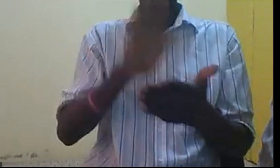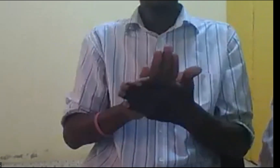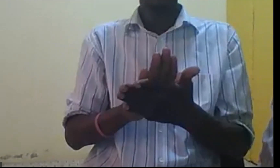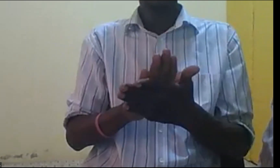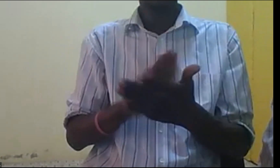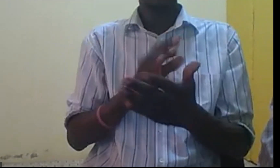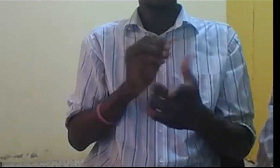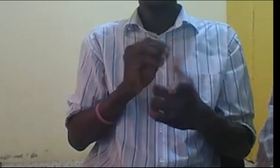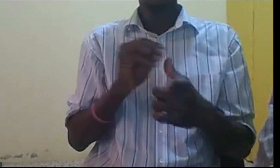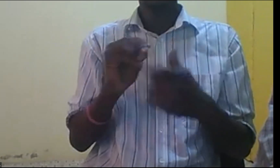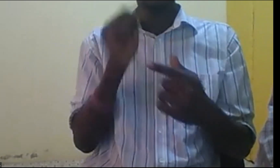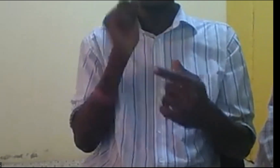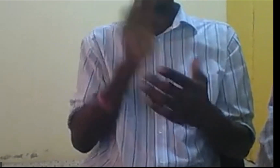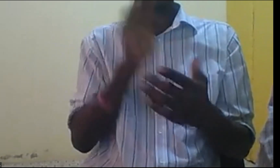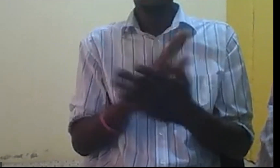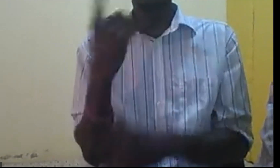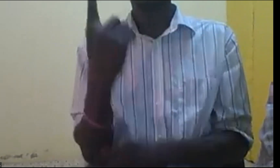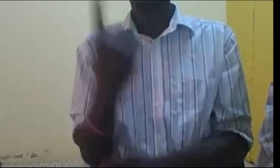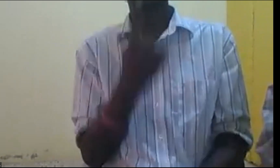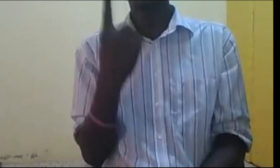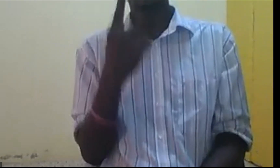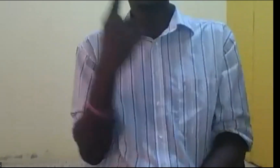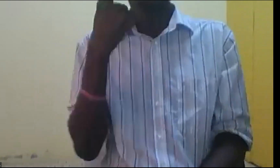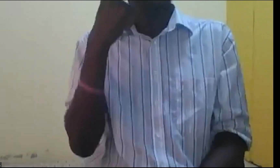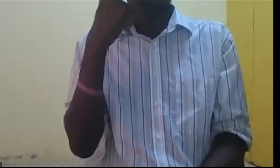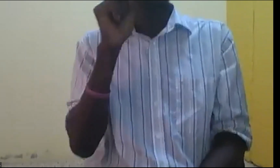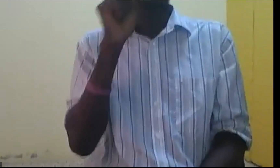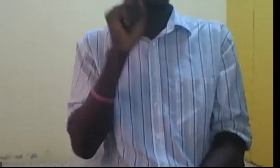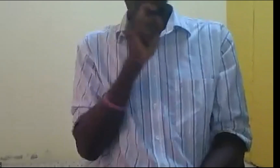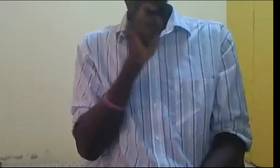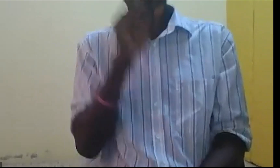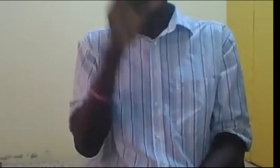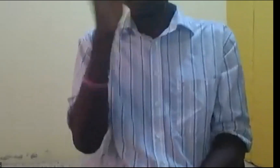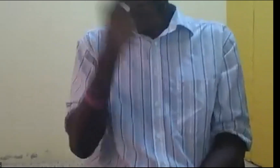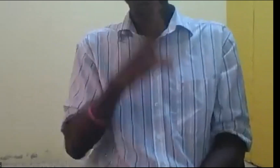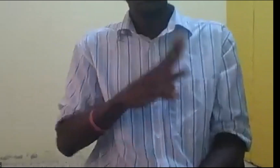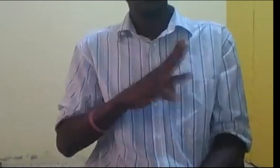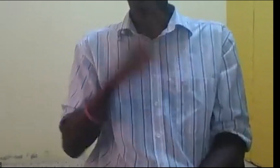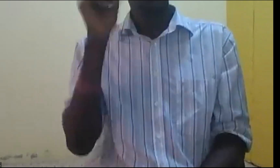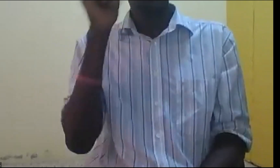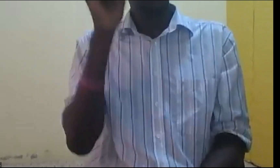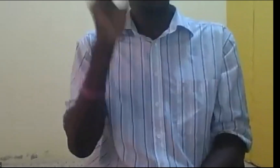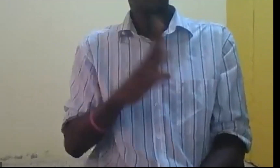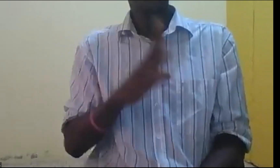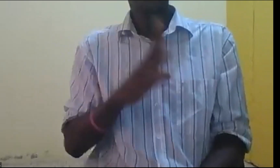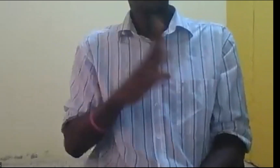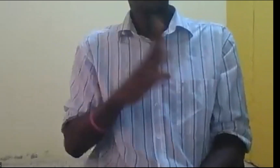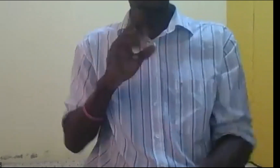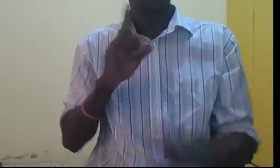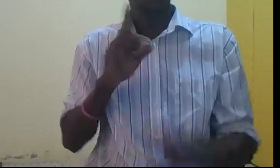Go for sex, it may know we may go for sex only in the night they, without the consent of a disabled person.